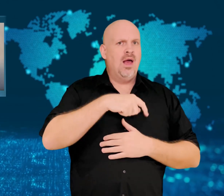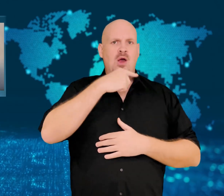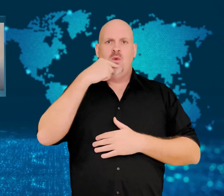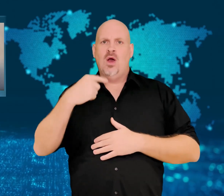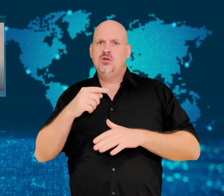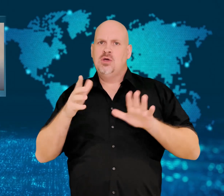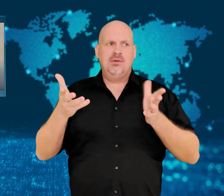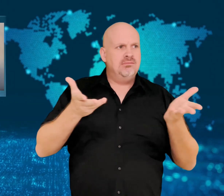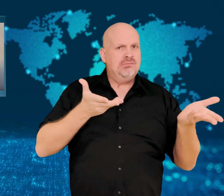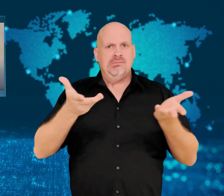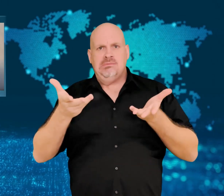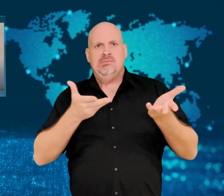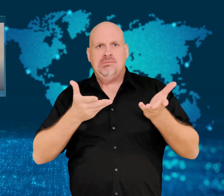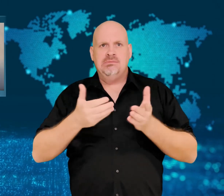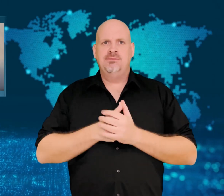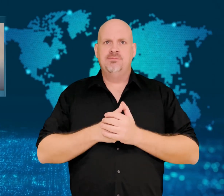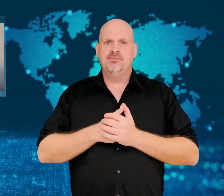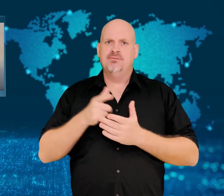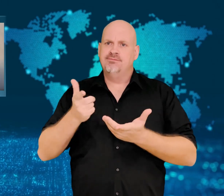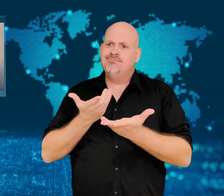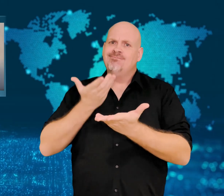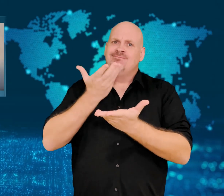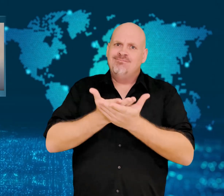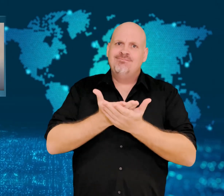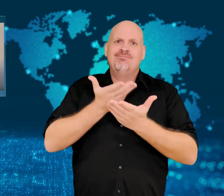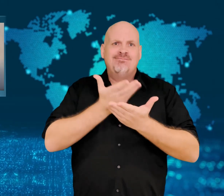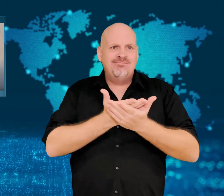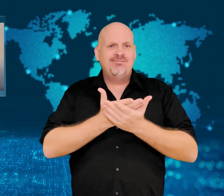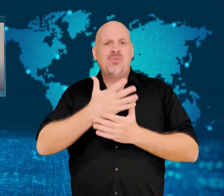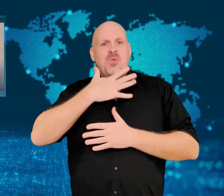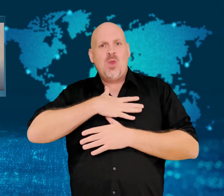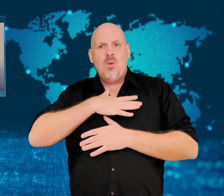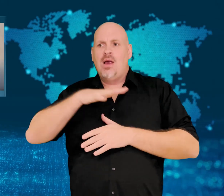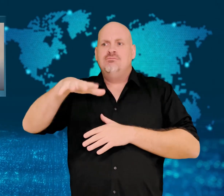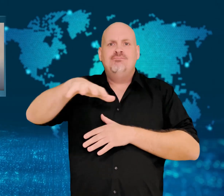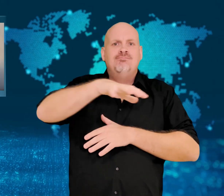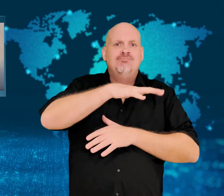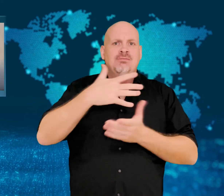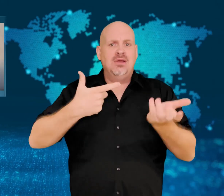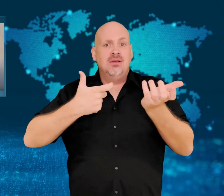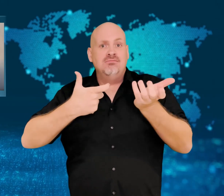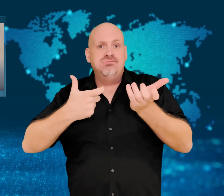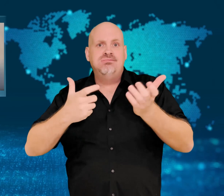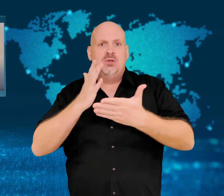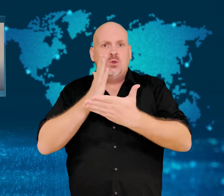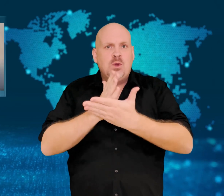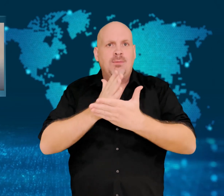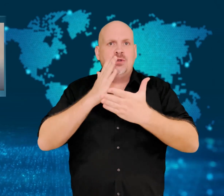both Russia and Ukraine, is proposing local ceasefires but there have not